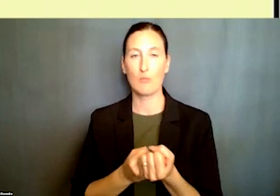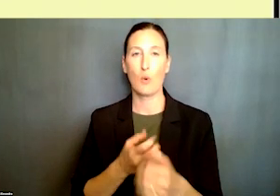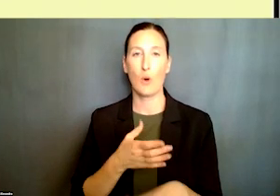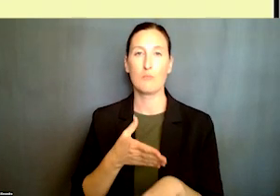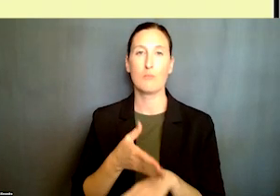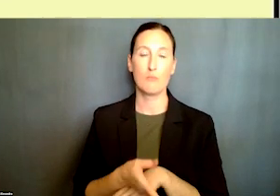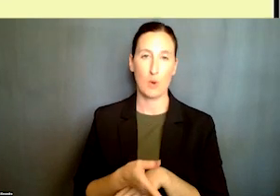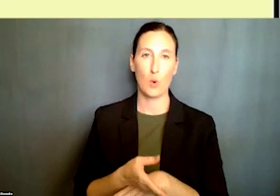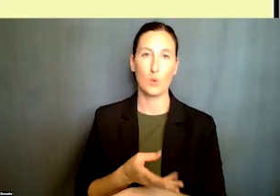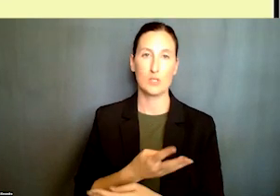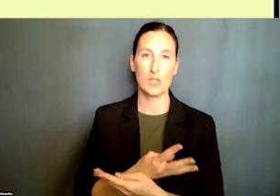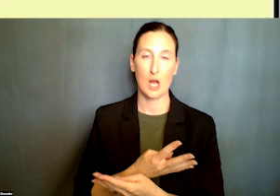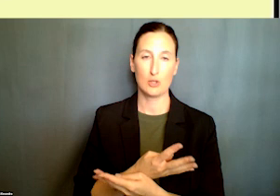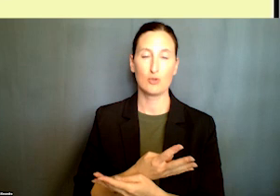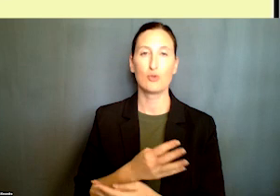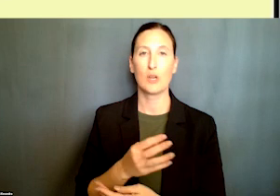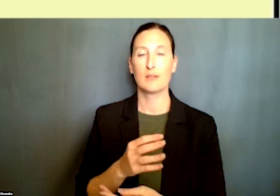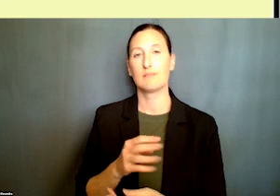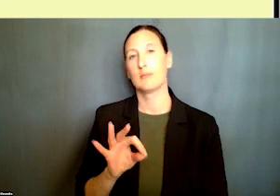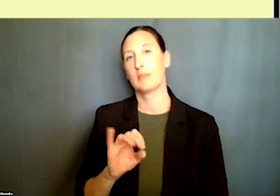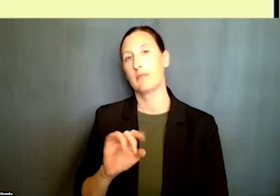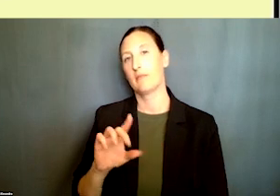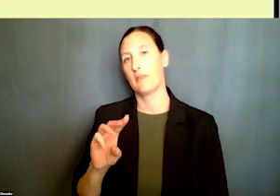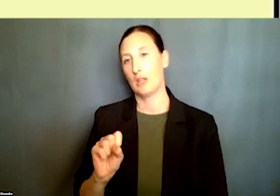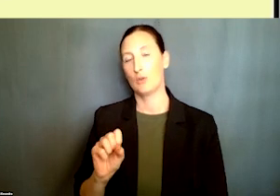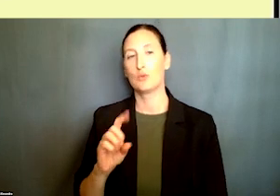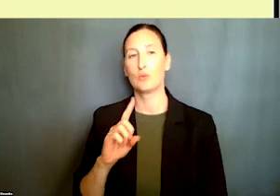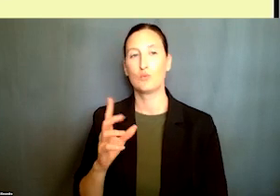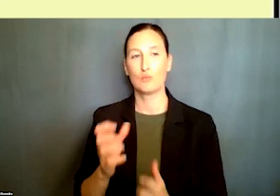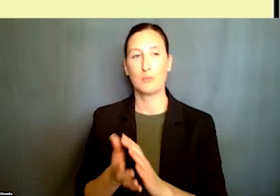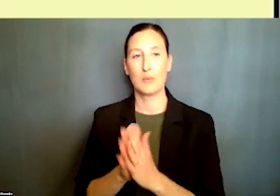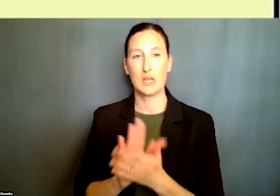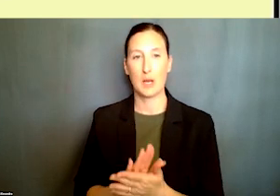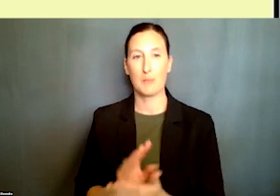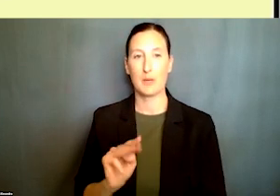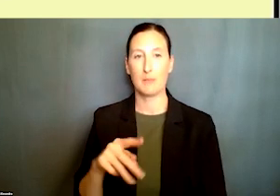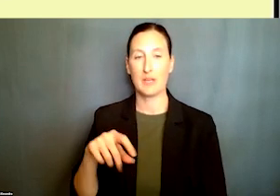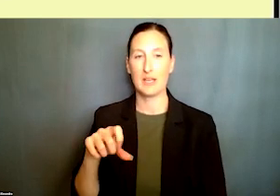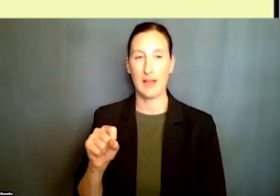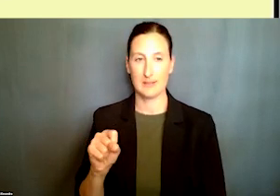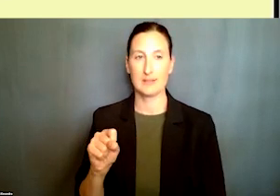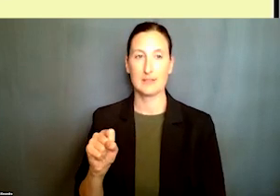post doctoral fellows who prepare to become leaders in MPS fields. It focuses again on participation in